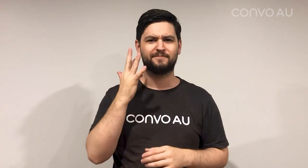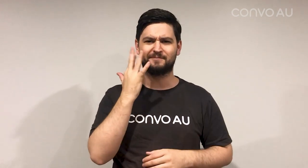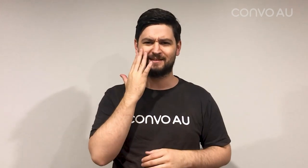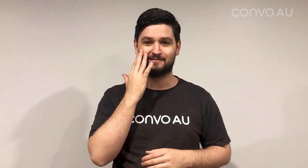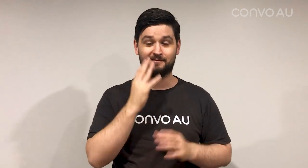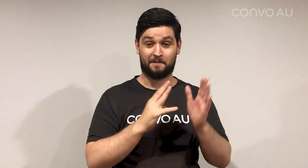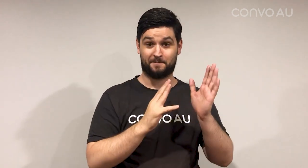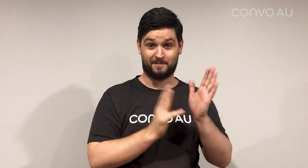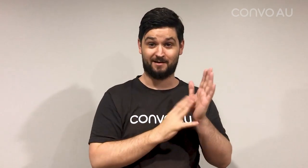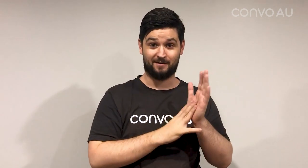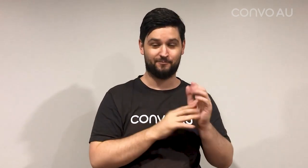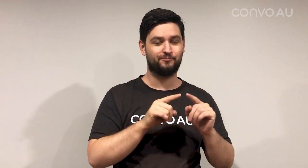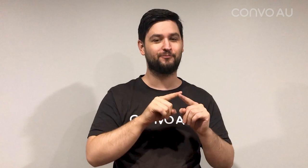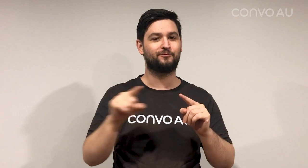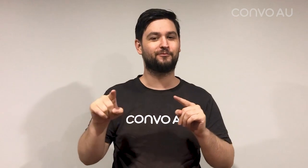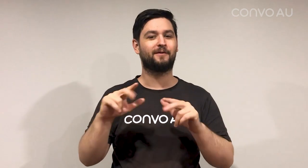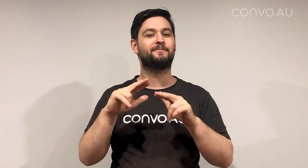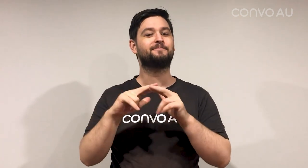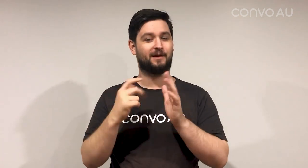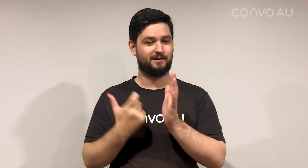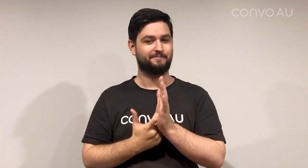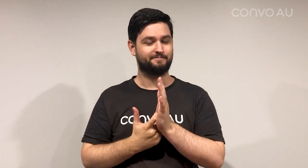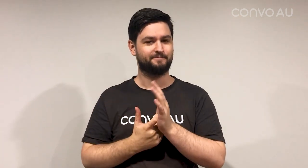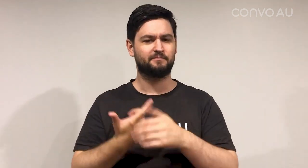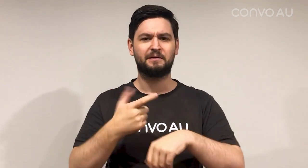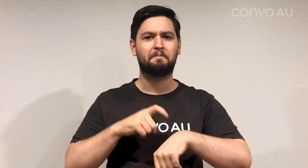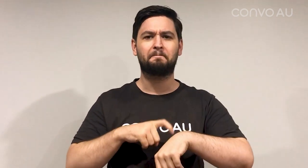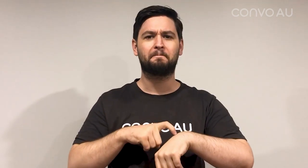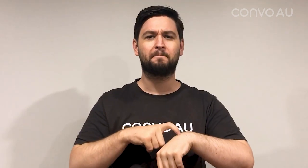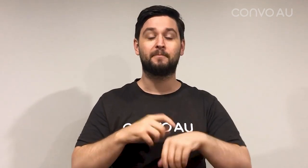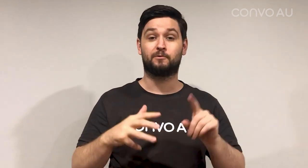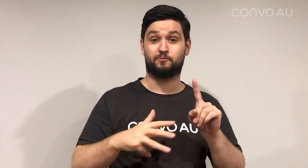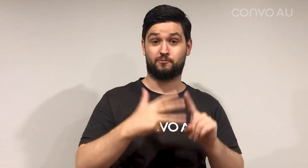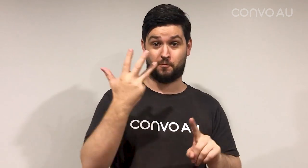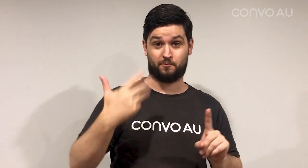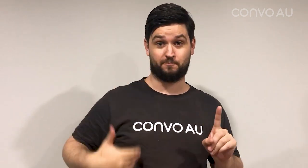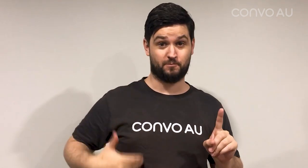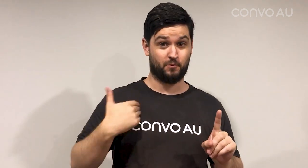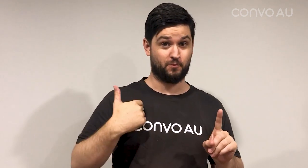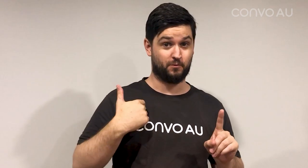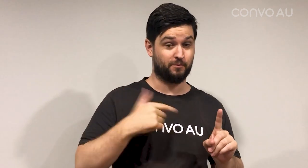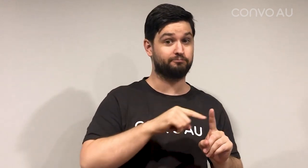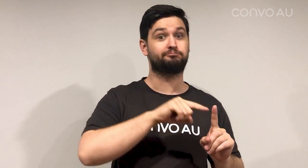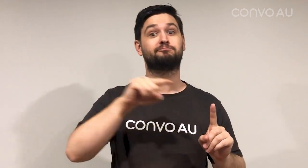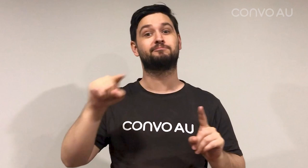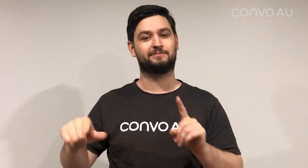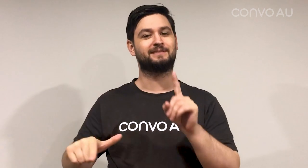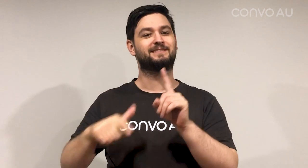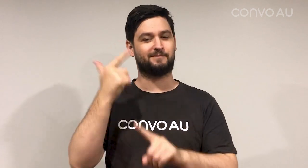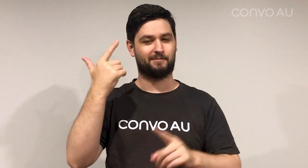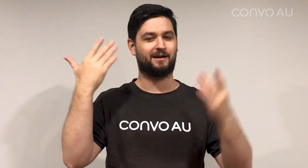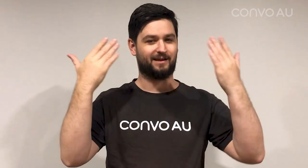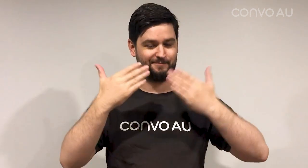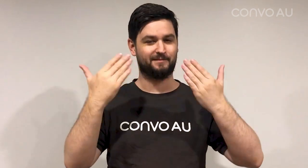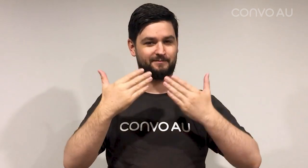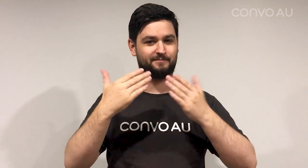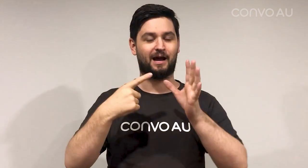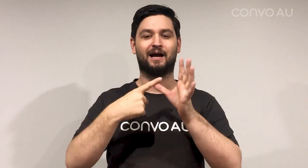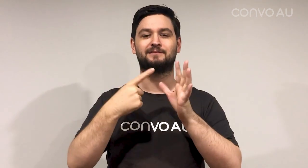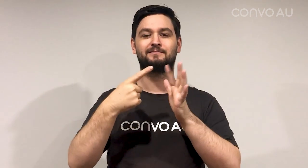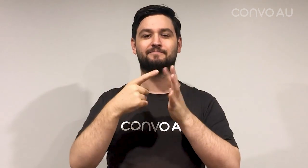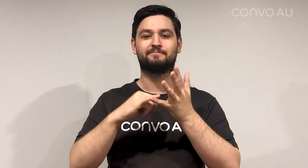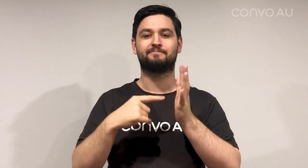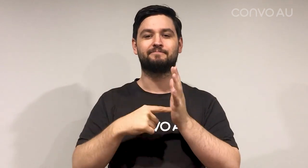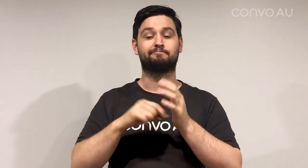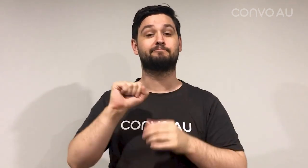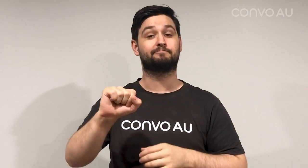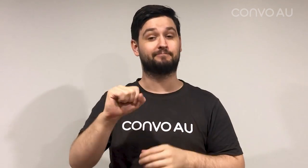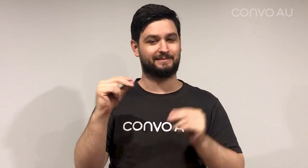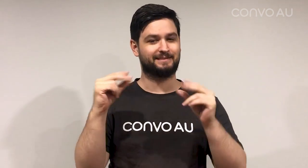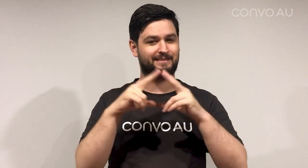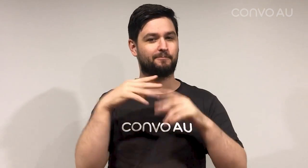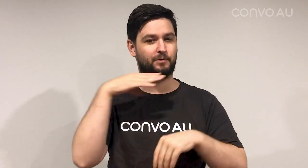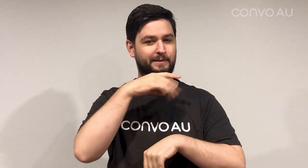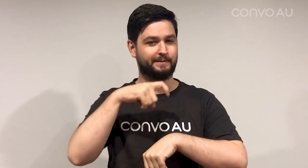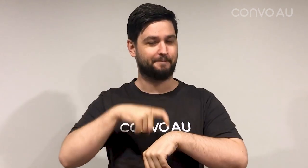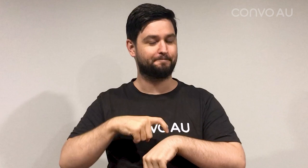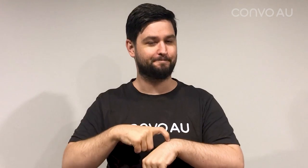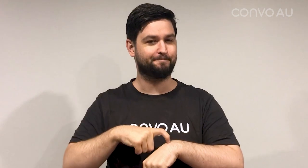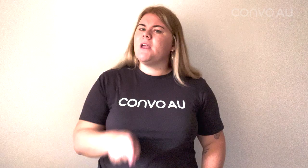from Monday to Friday 9am - 7pm (Sydney/Melbourne time).